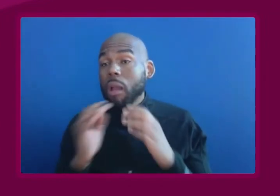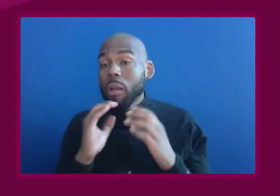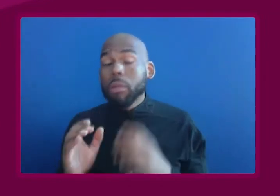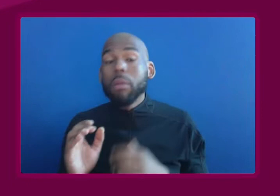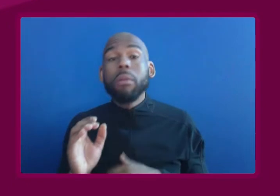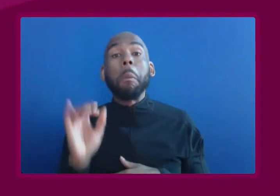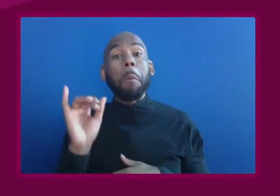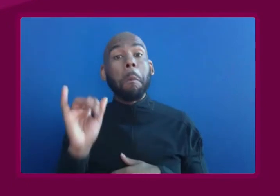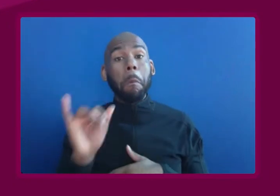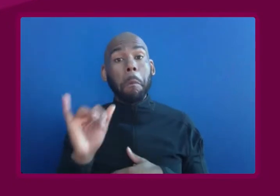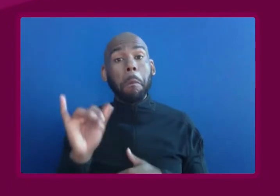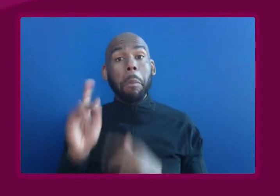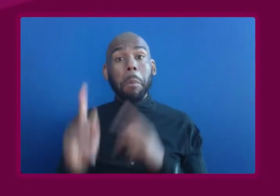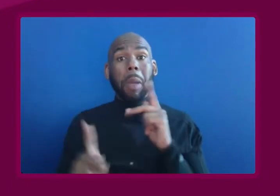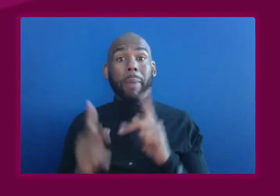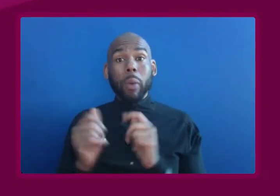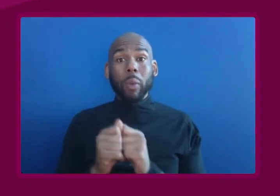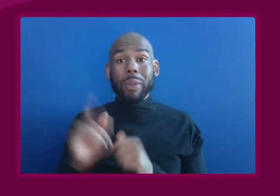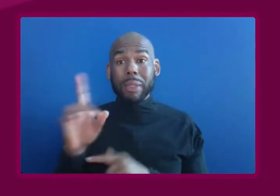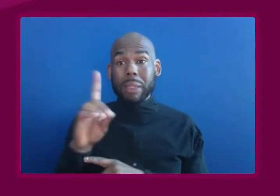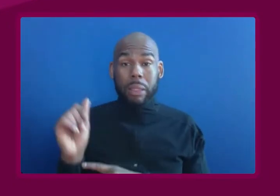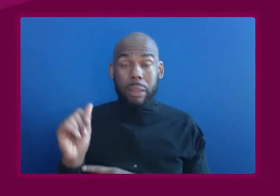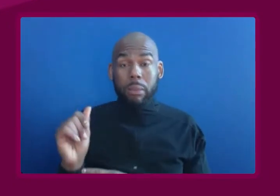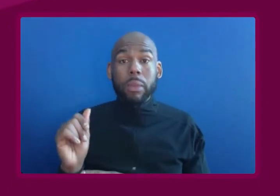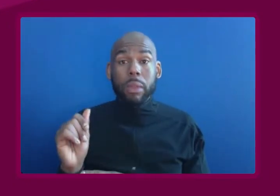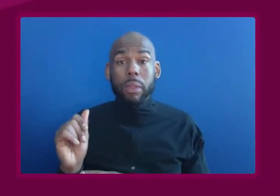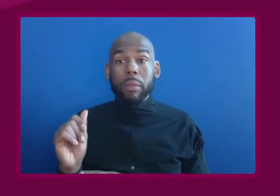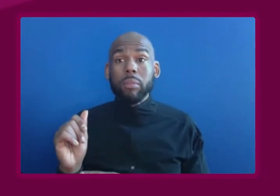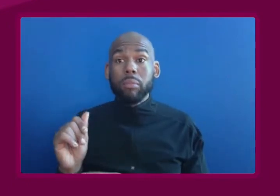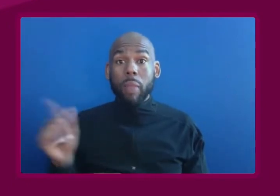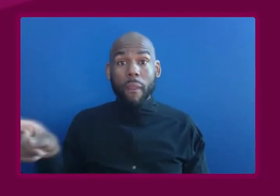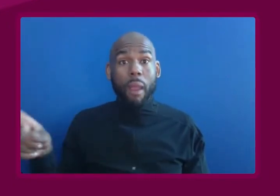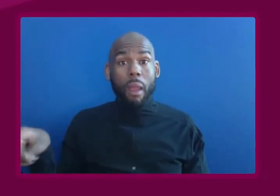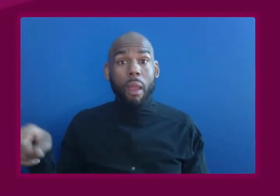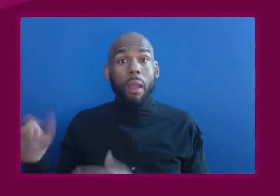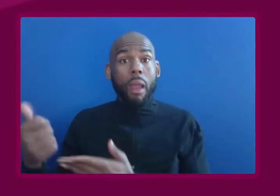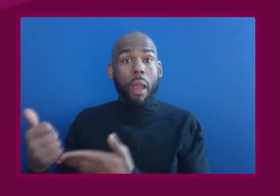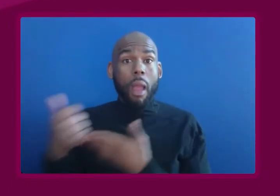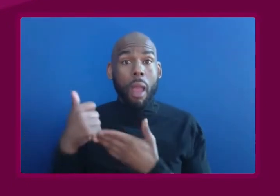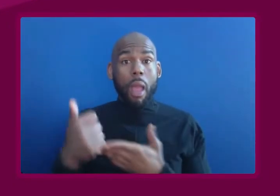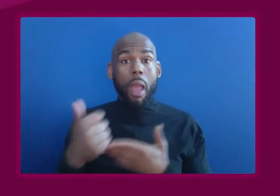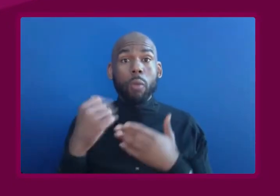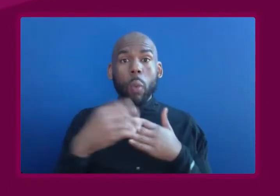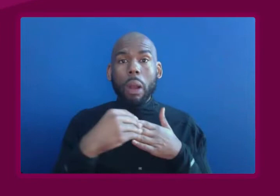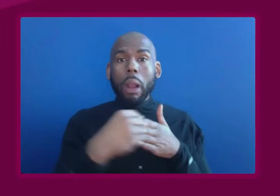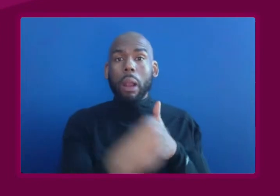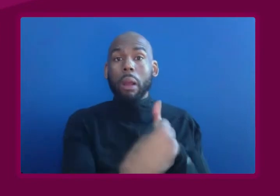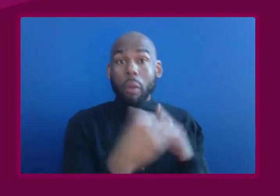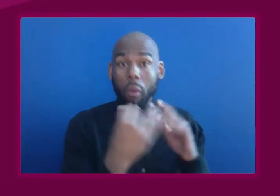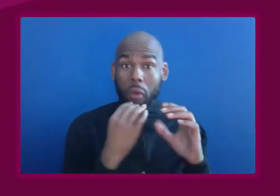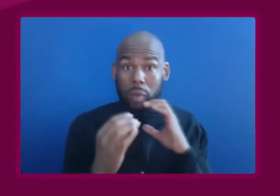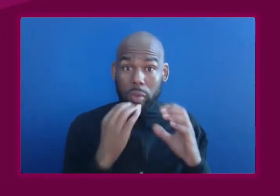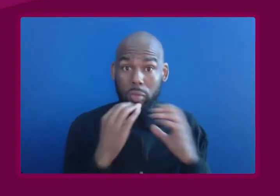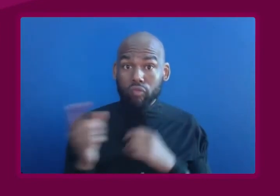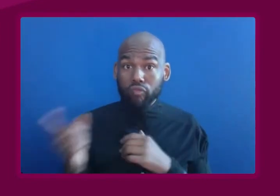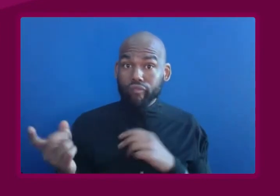not only did individuals with disabilities help to spearhead those conversations, they